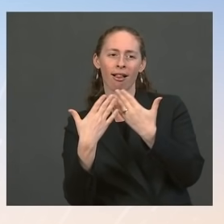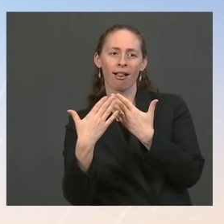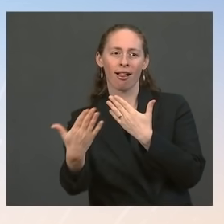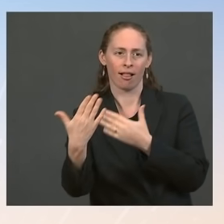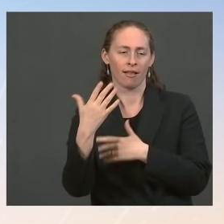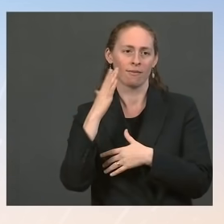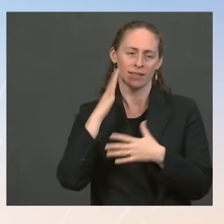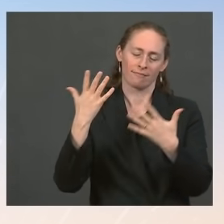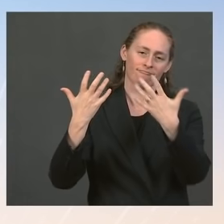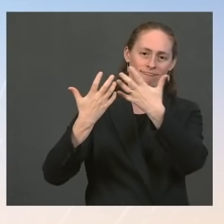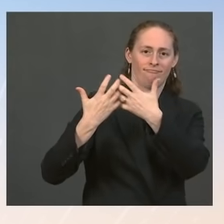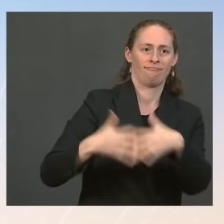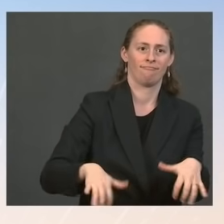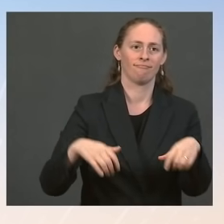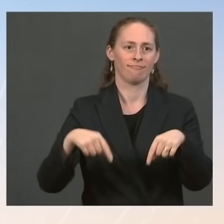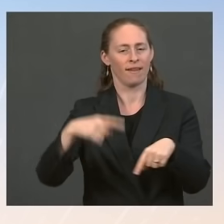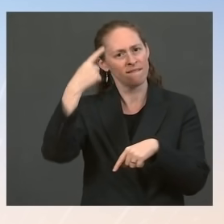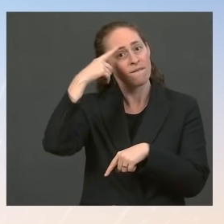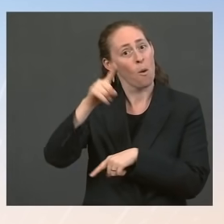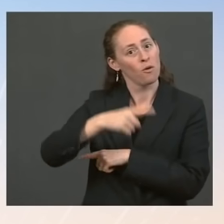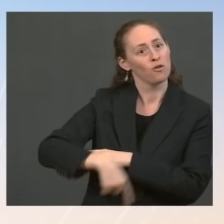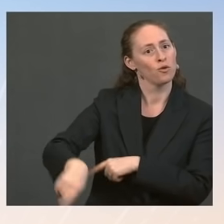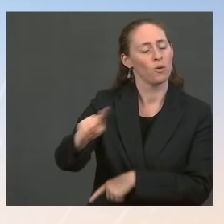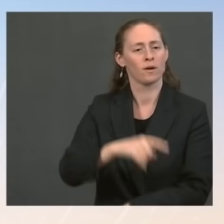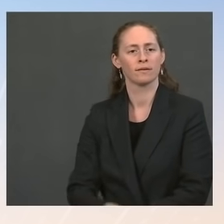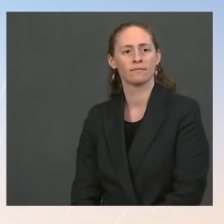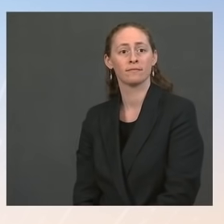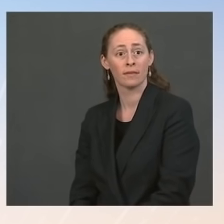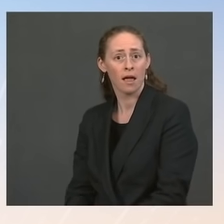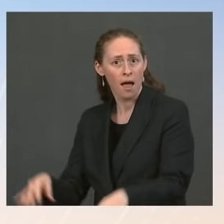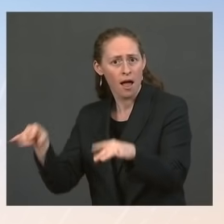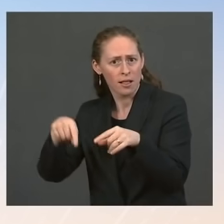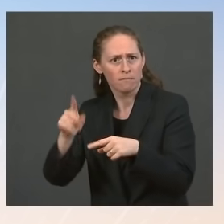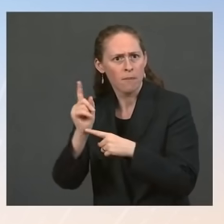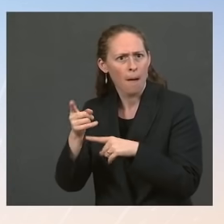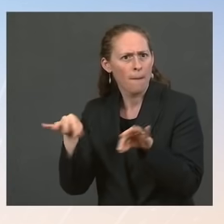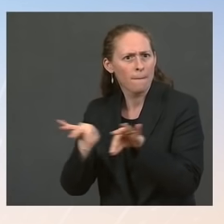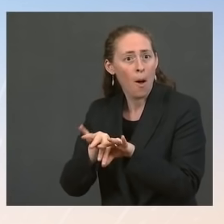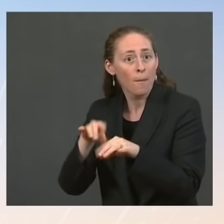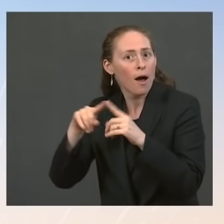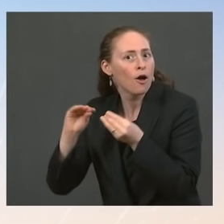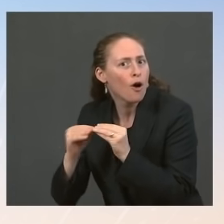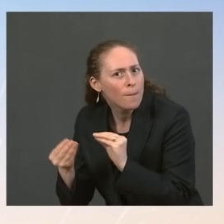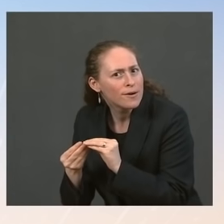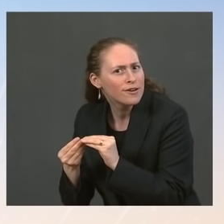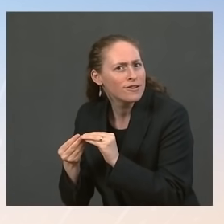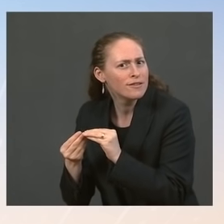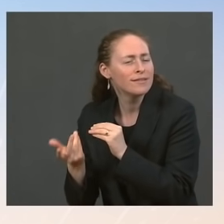The Press: An agreement on a pivotal -- a pivotal moment. But is there an agreement on the number? Ms. Psaki: Again, I would point you to Senator Sinema